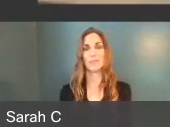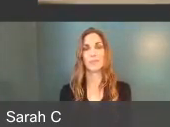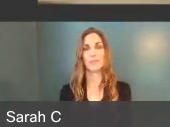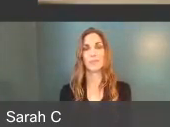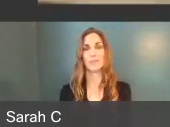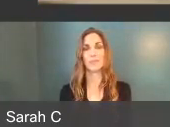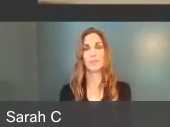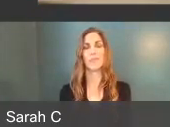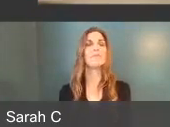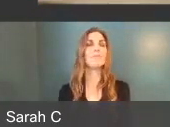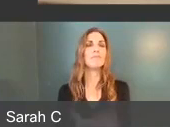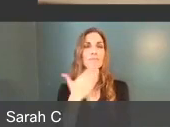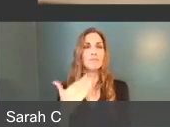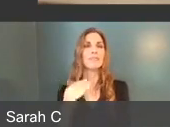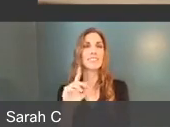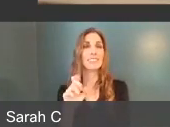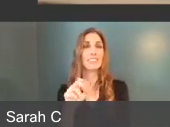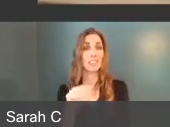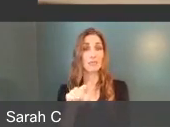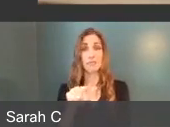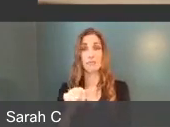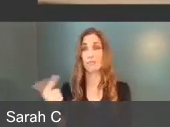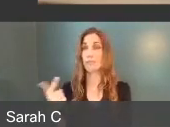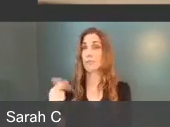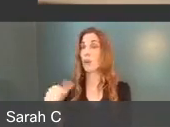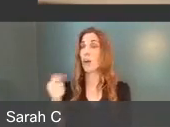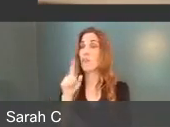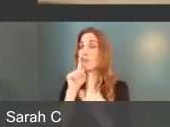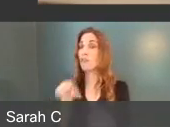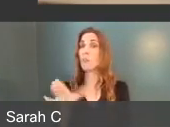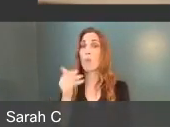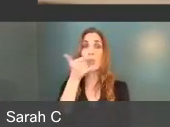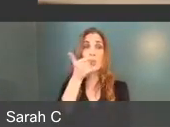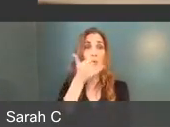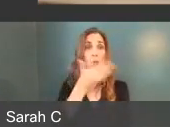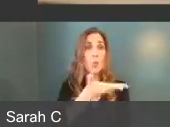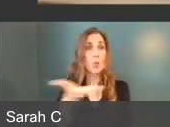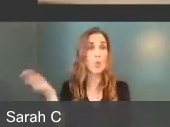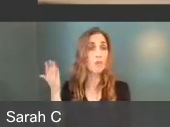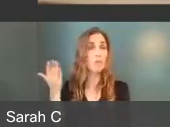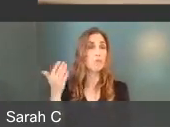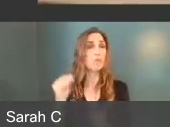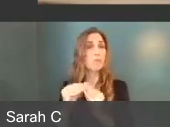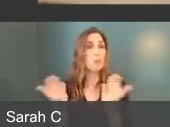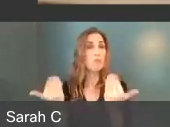[Staff] Thanks, Deanna. I'll open it up to our other reporters on the line for a second round of questions.